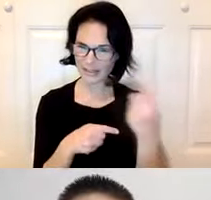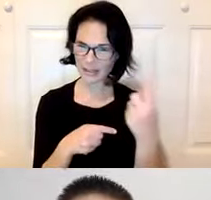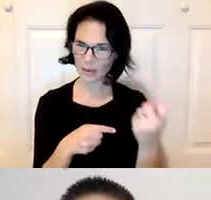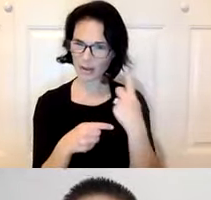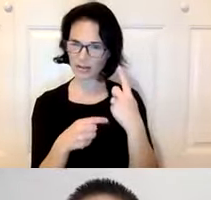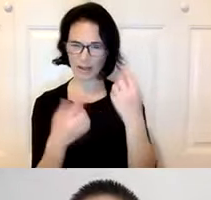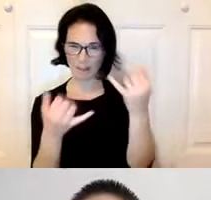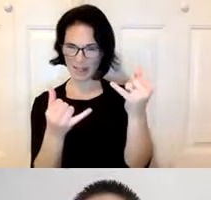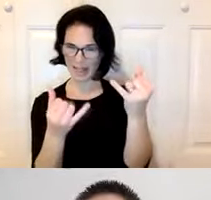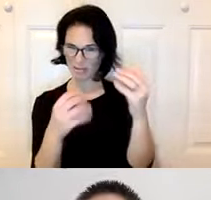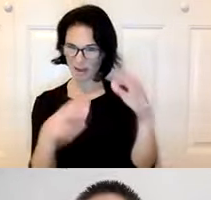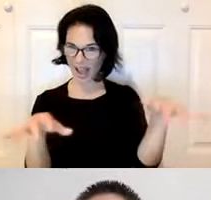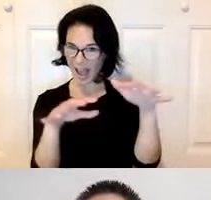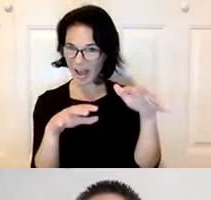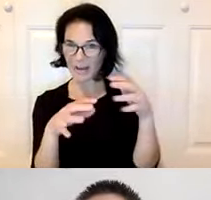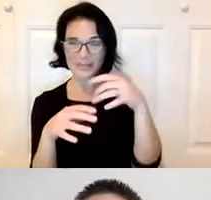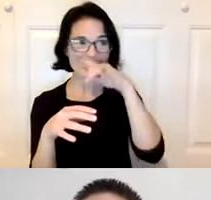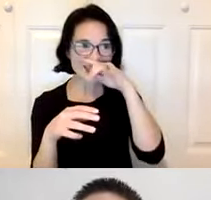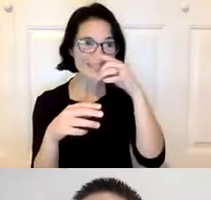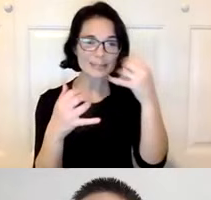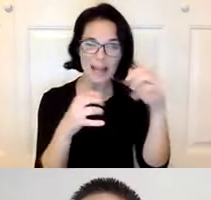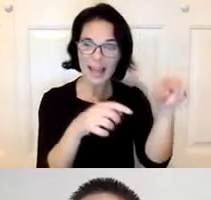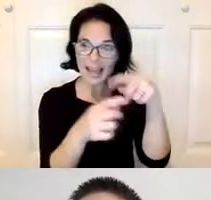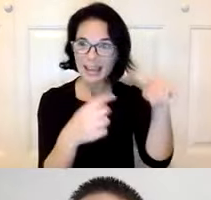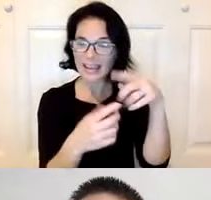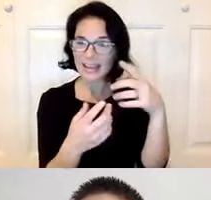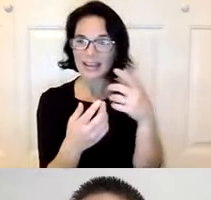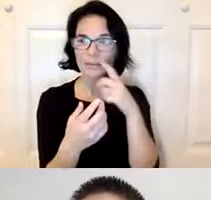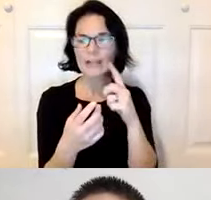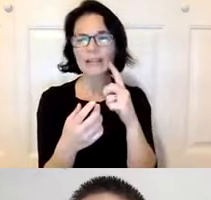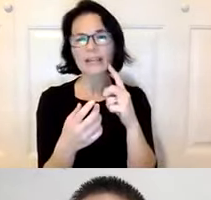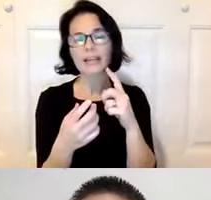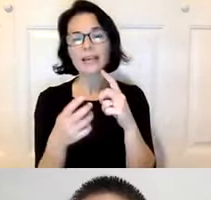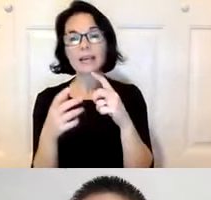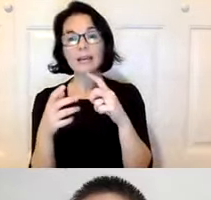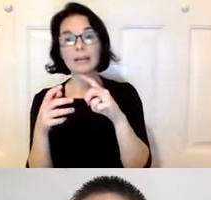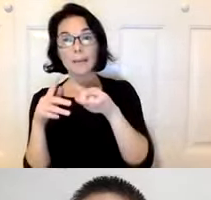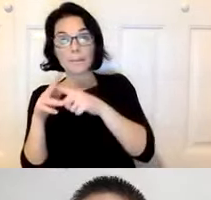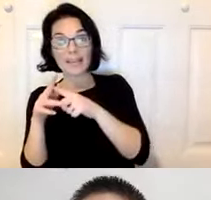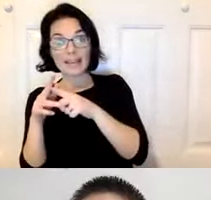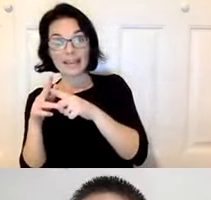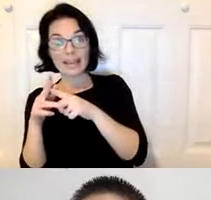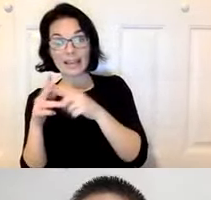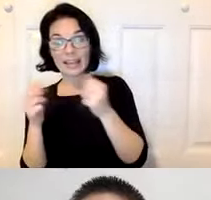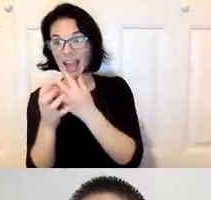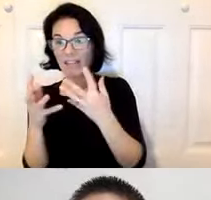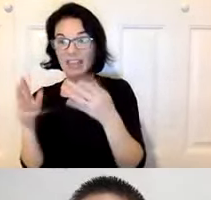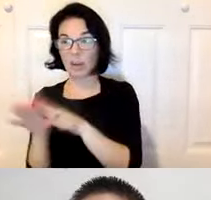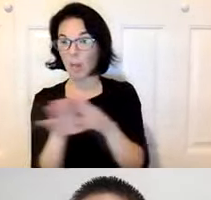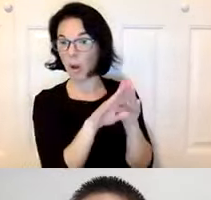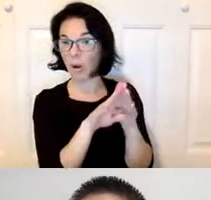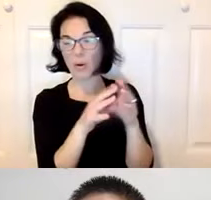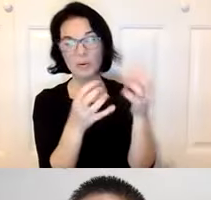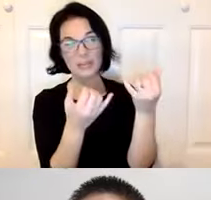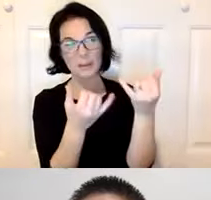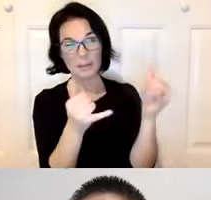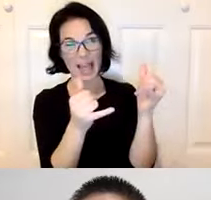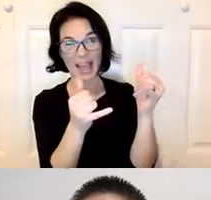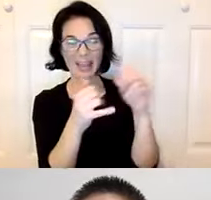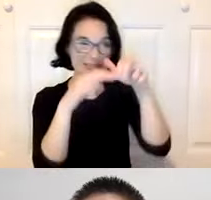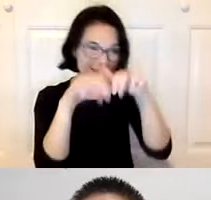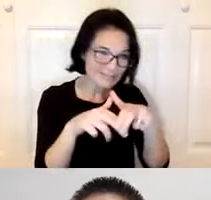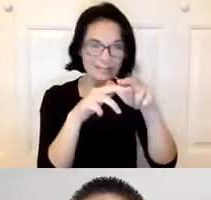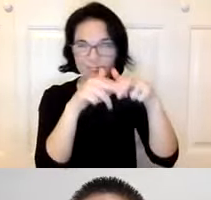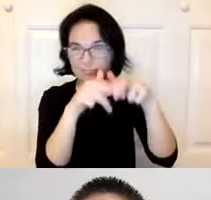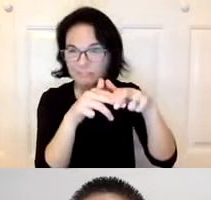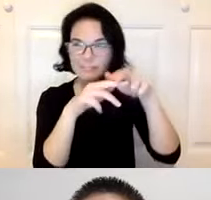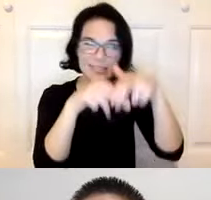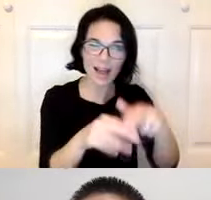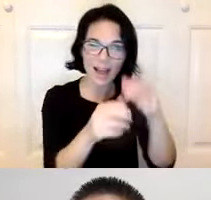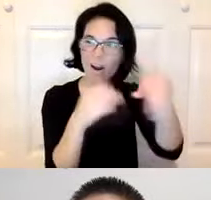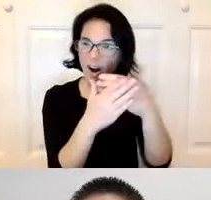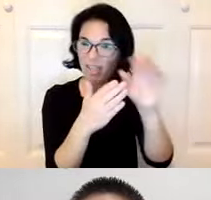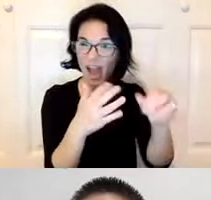Also the website sandiegocounty.gov/iz has a lot of resources as well.